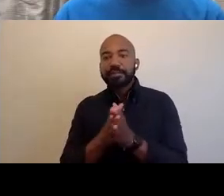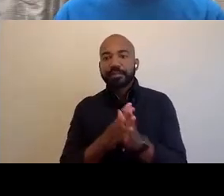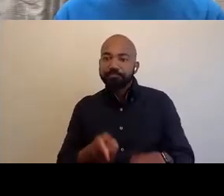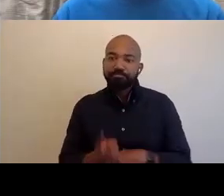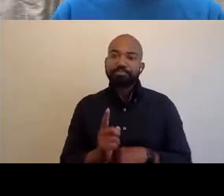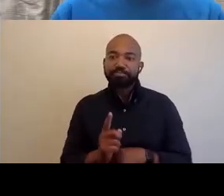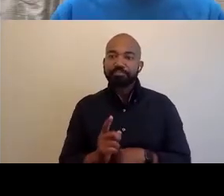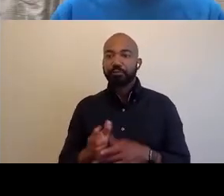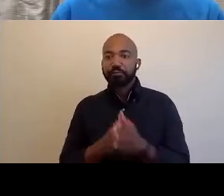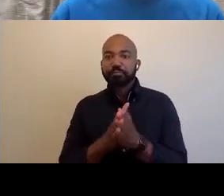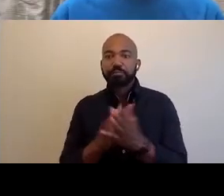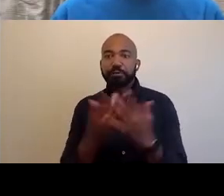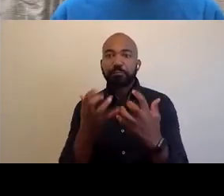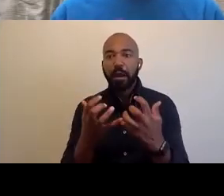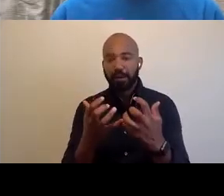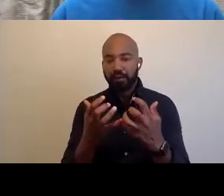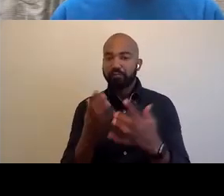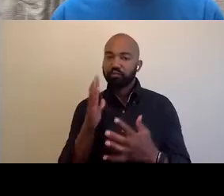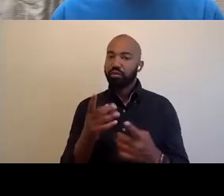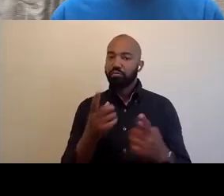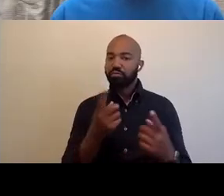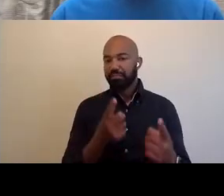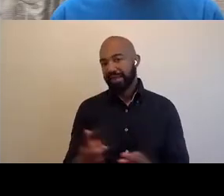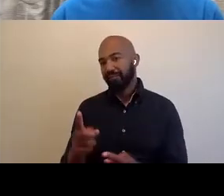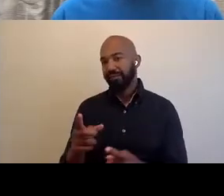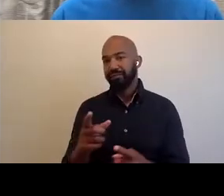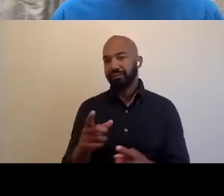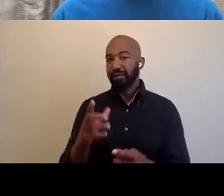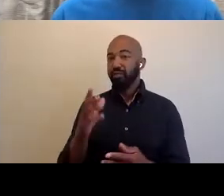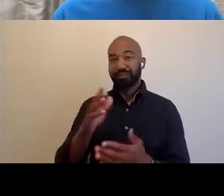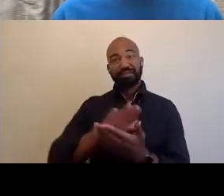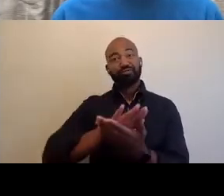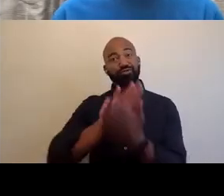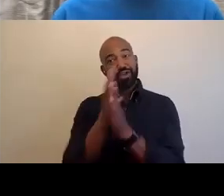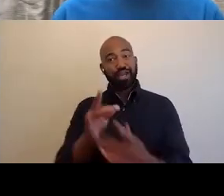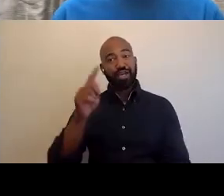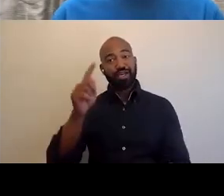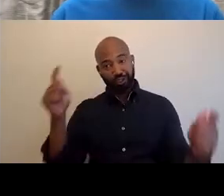and sexual dysfunction, that's a change. And so people need to be aware that that is likely